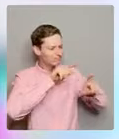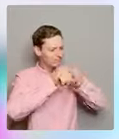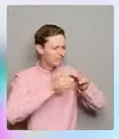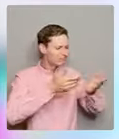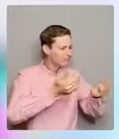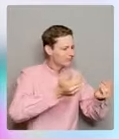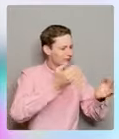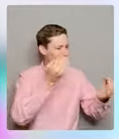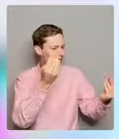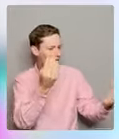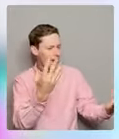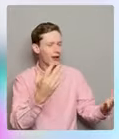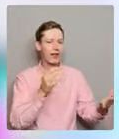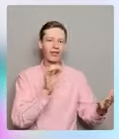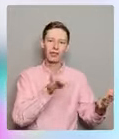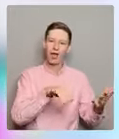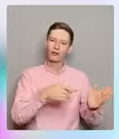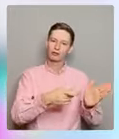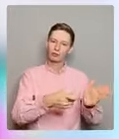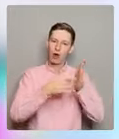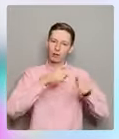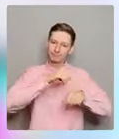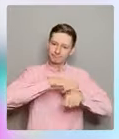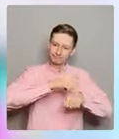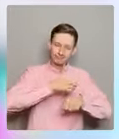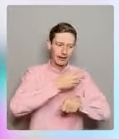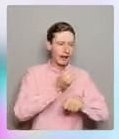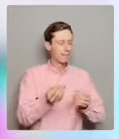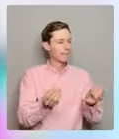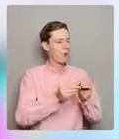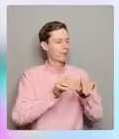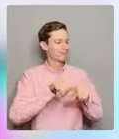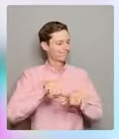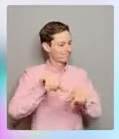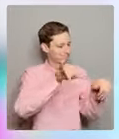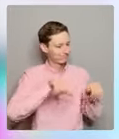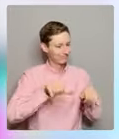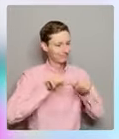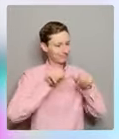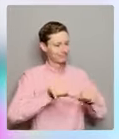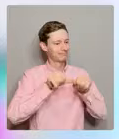And I think that comes with time, and effort, and consistency of action on these types of issues.